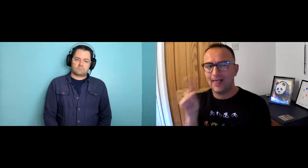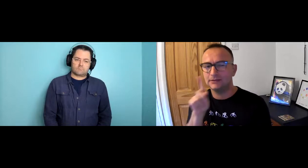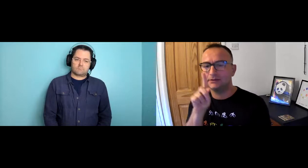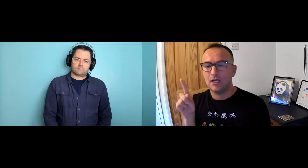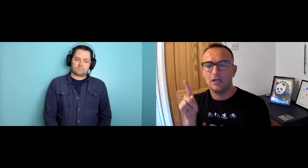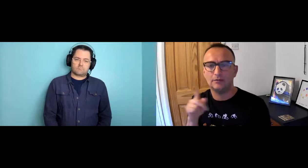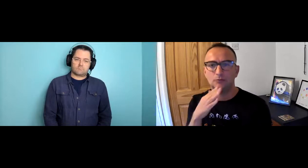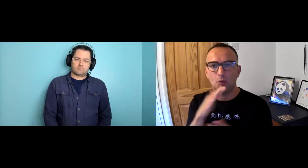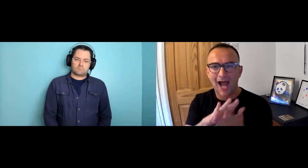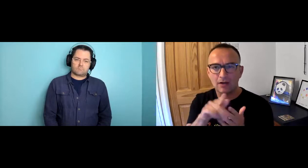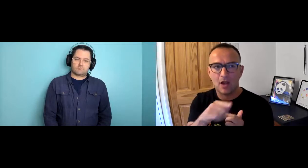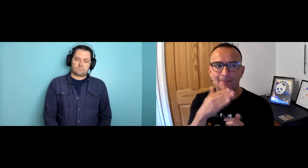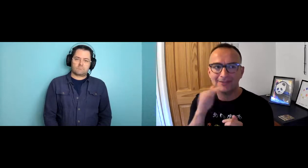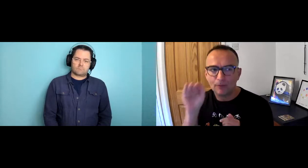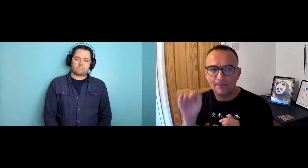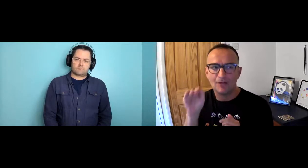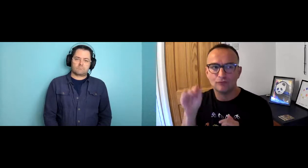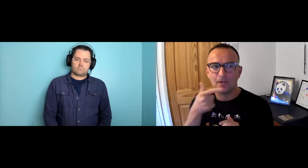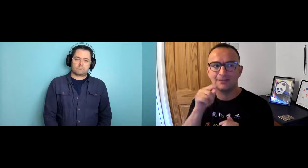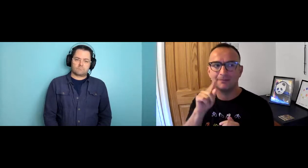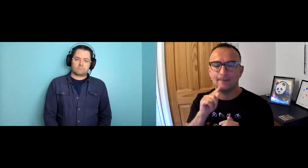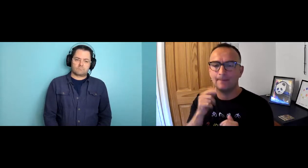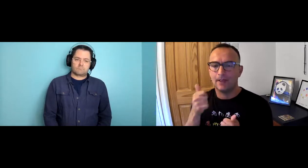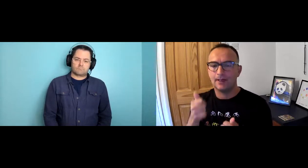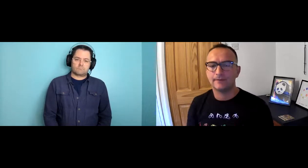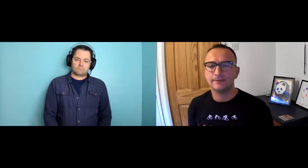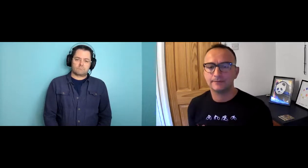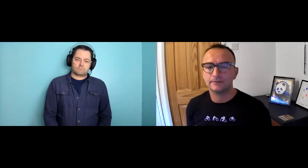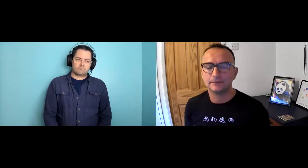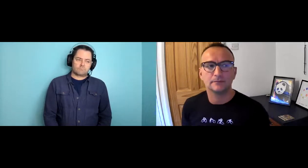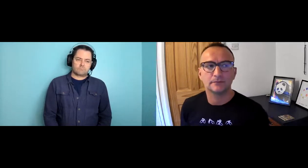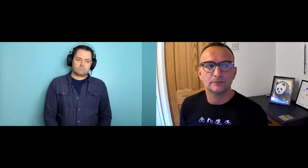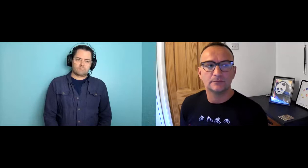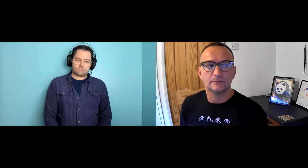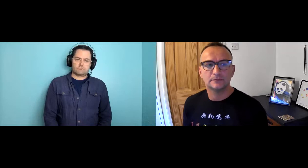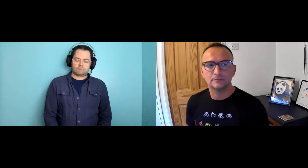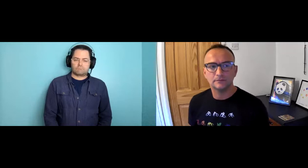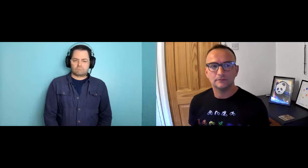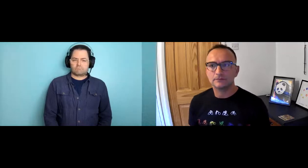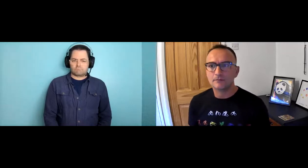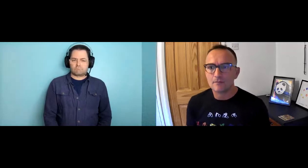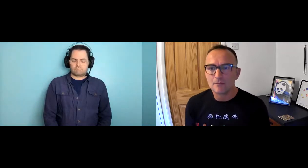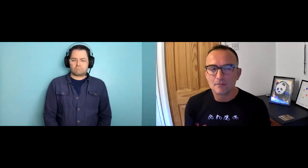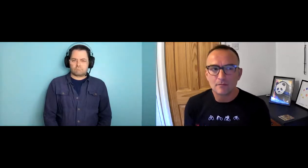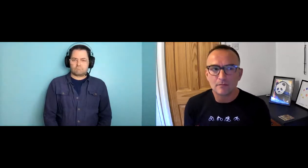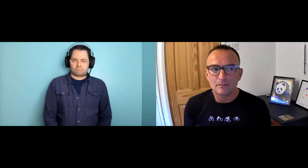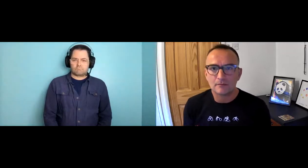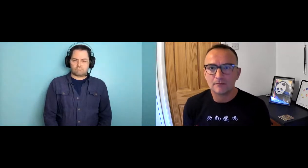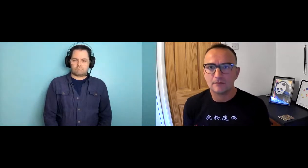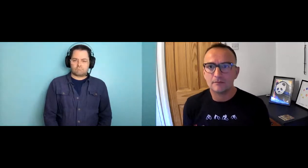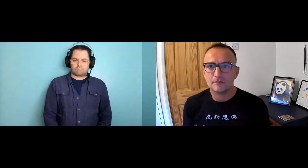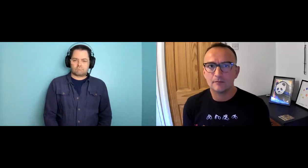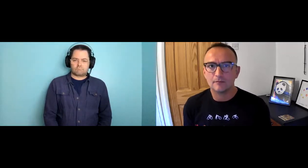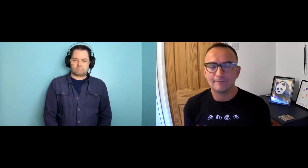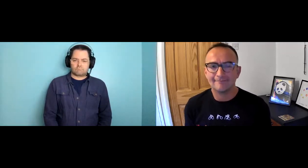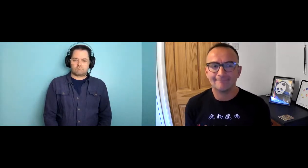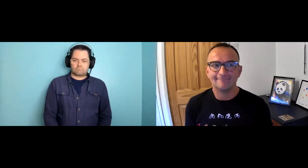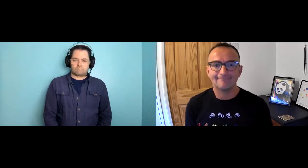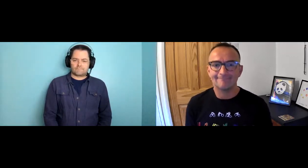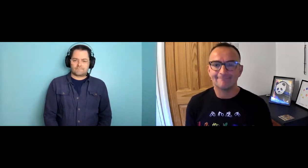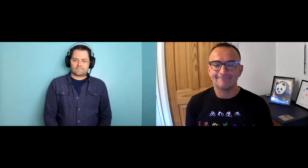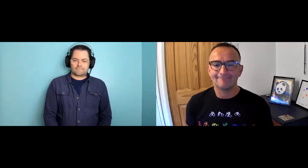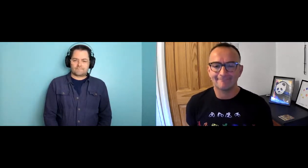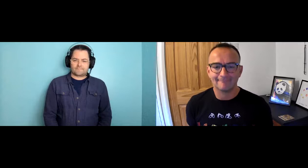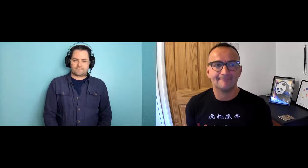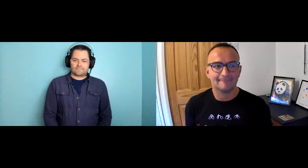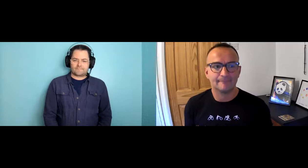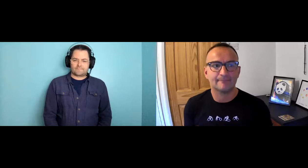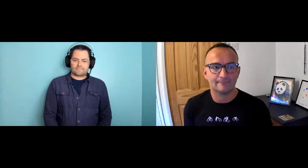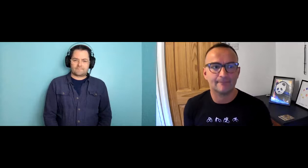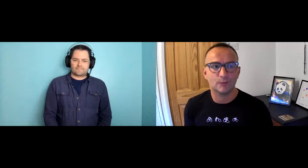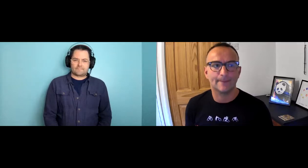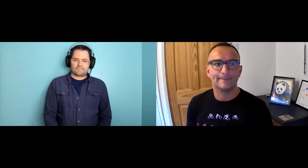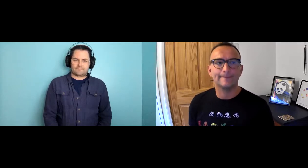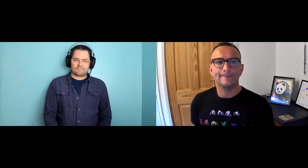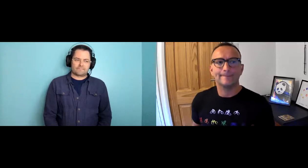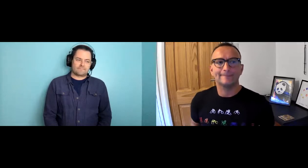If you can remind everybody Hannah that would be great.